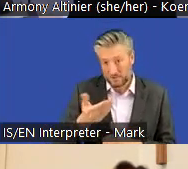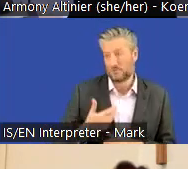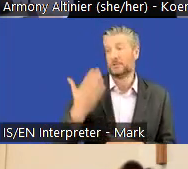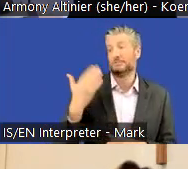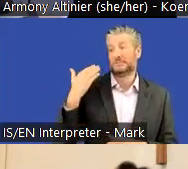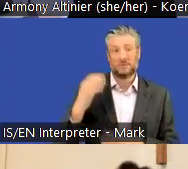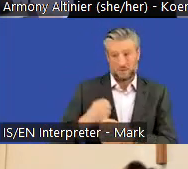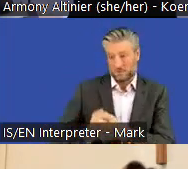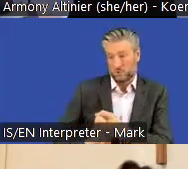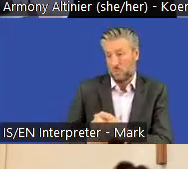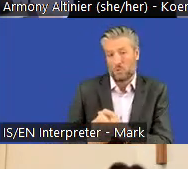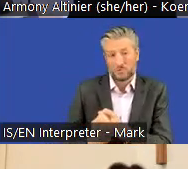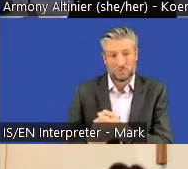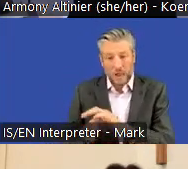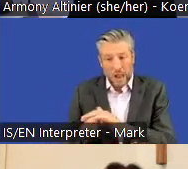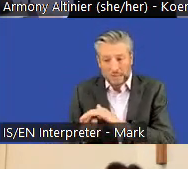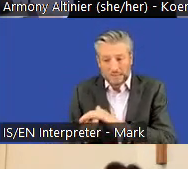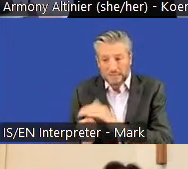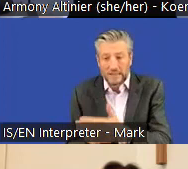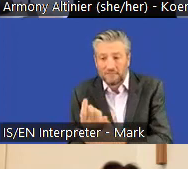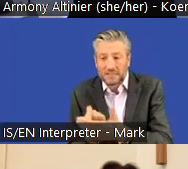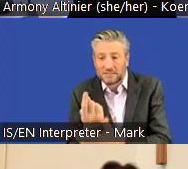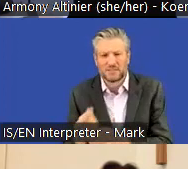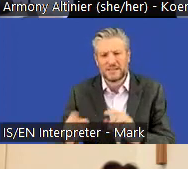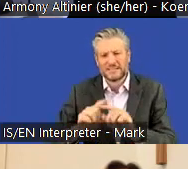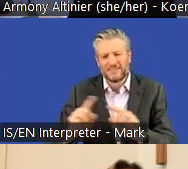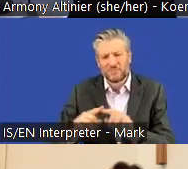The question is around IAAP and legislation, and there were many.